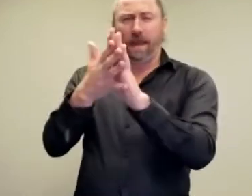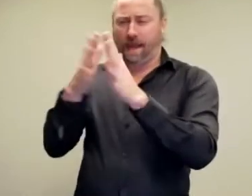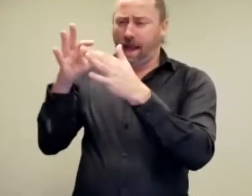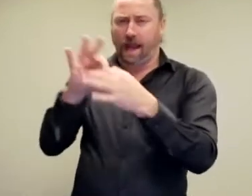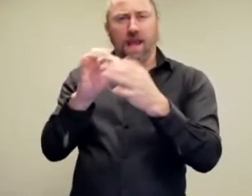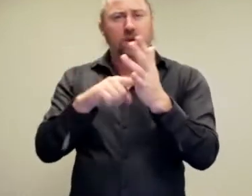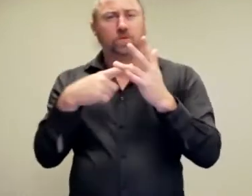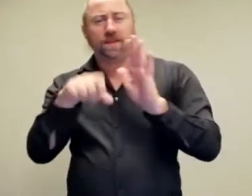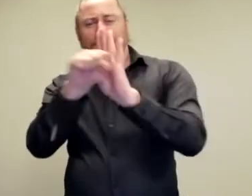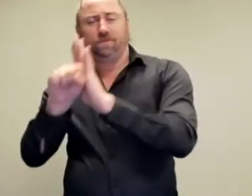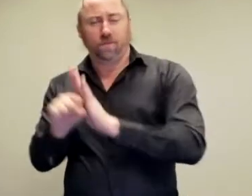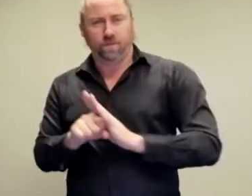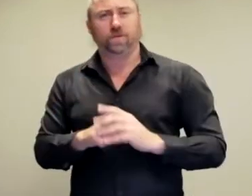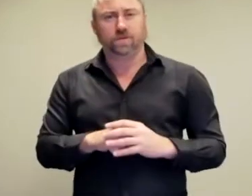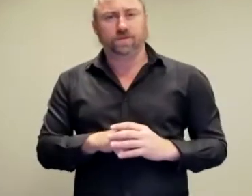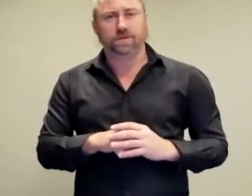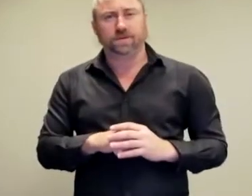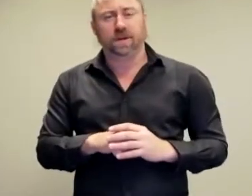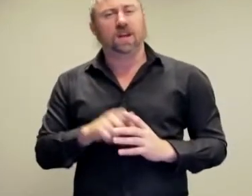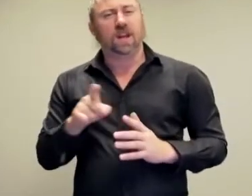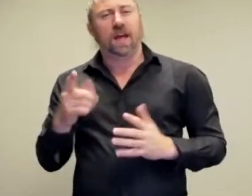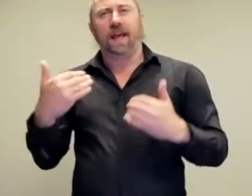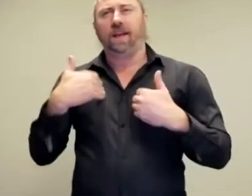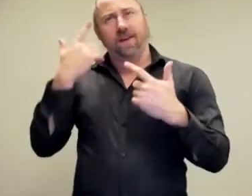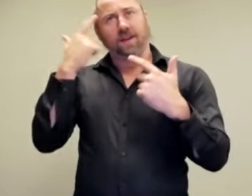and they're a way of embodying this idea of nets